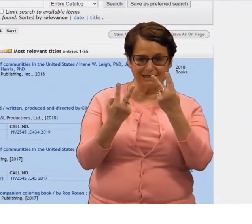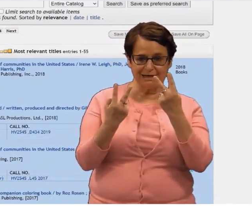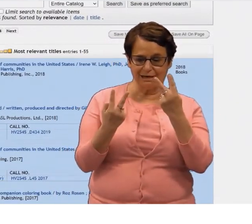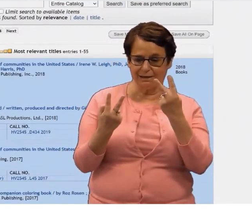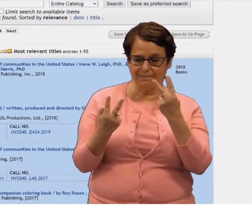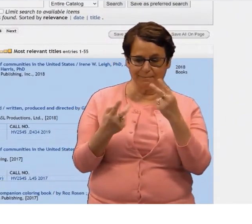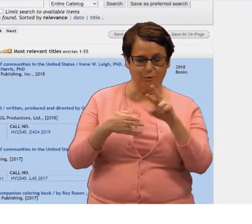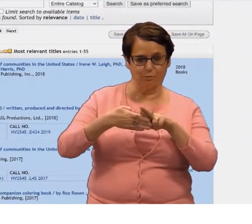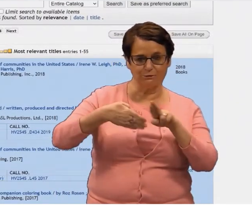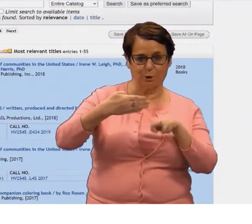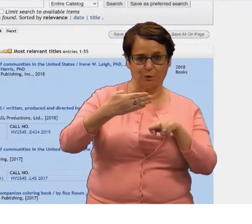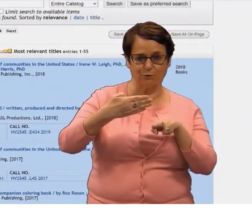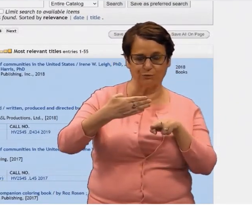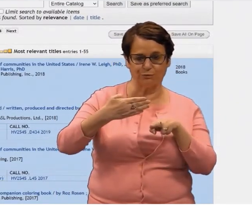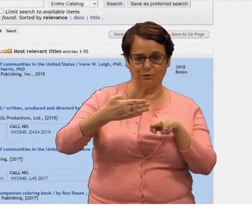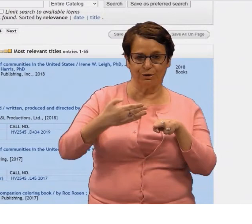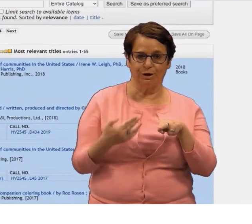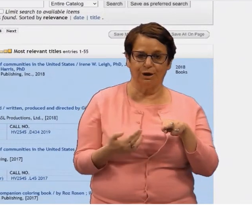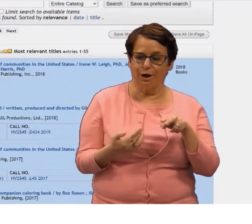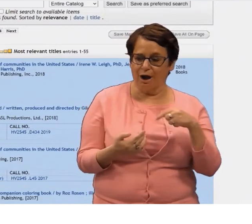Now on this page, you can see the results.